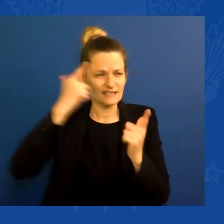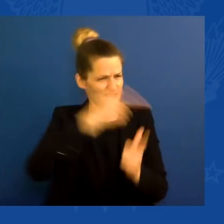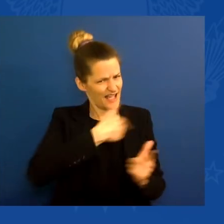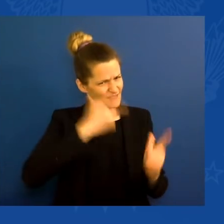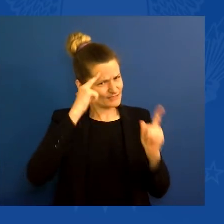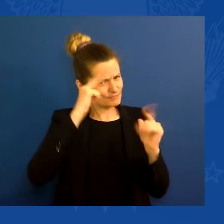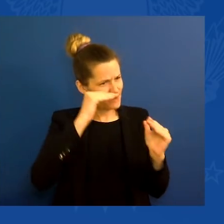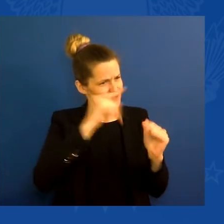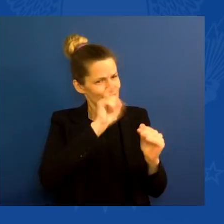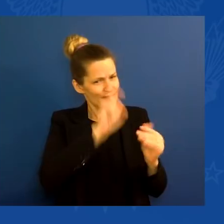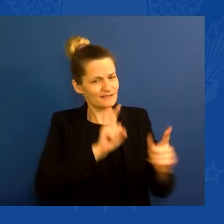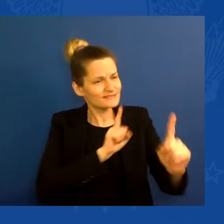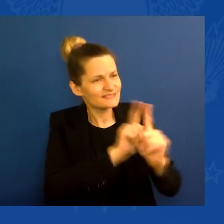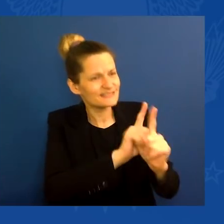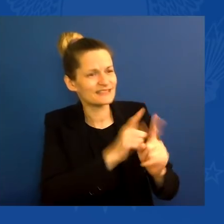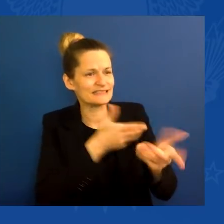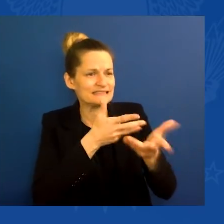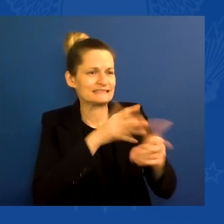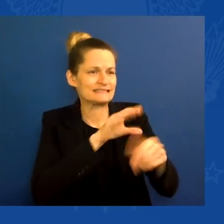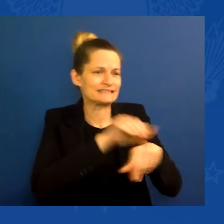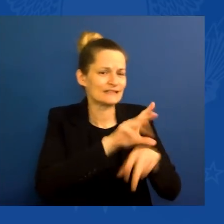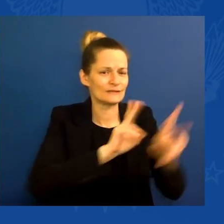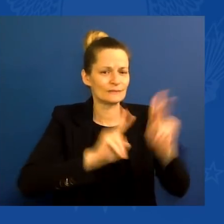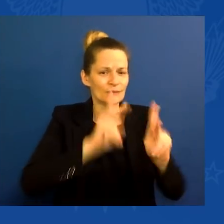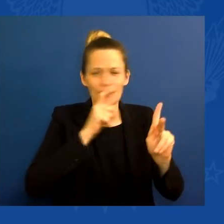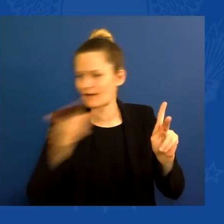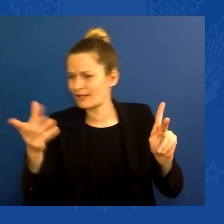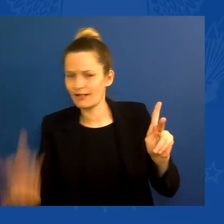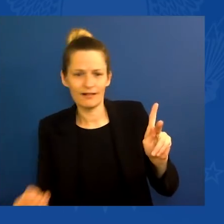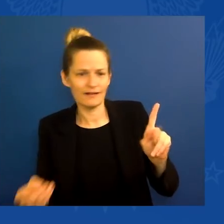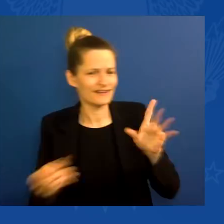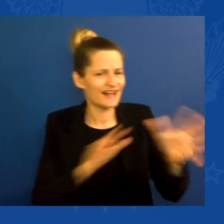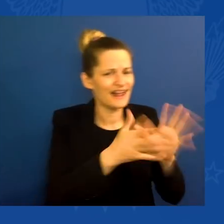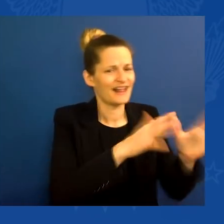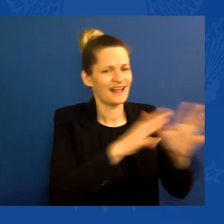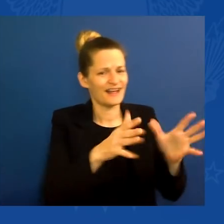in the midst of a violent confrontation of a husband and wife, man and woman.